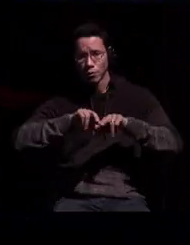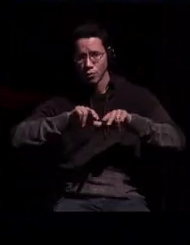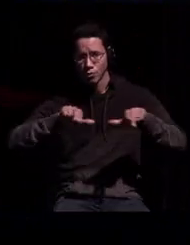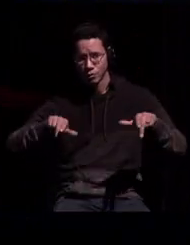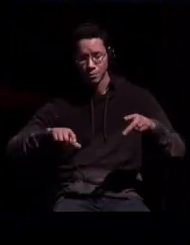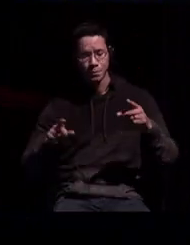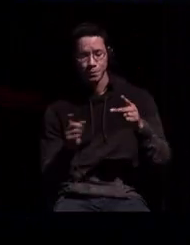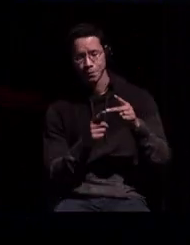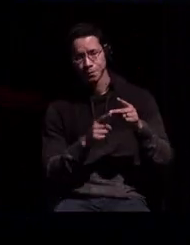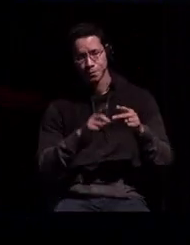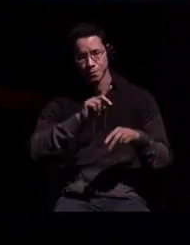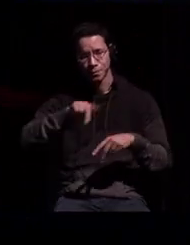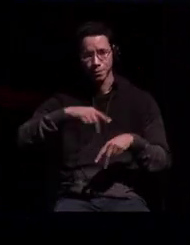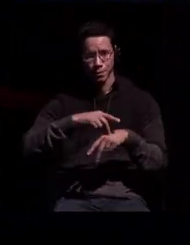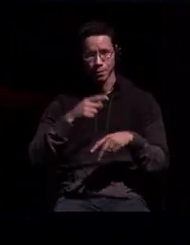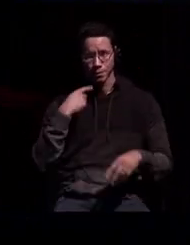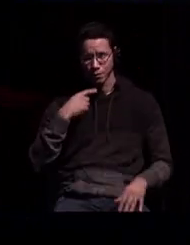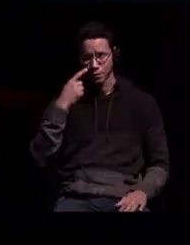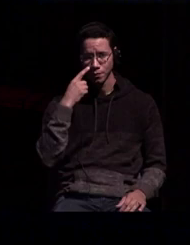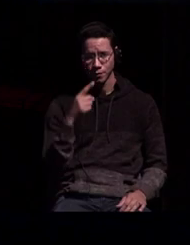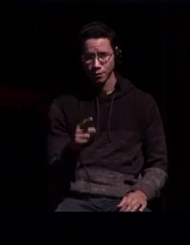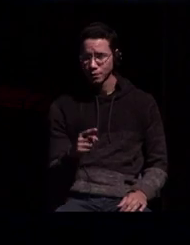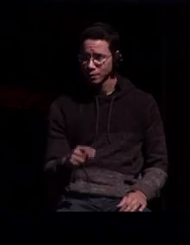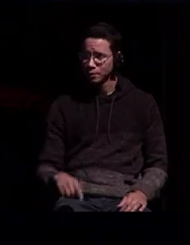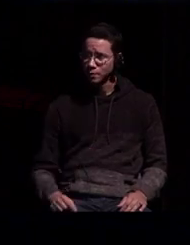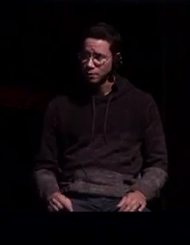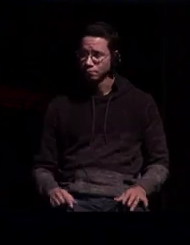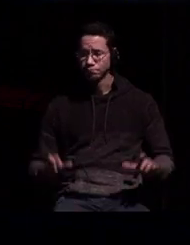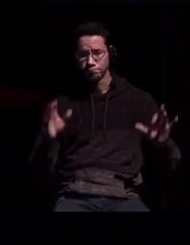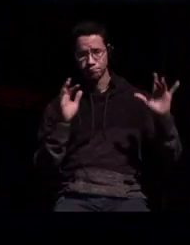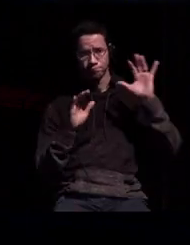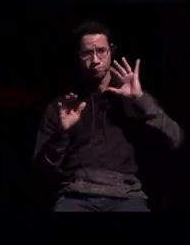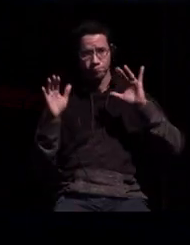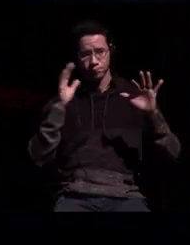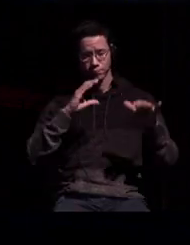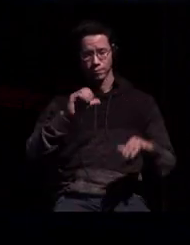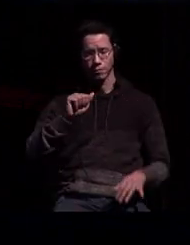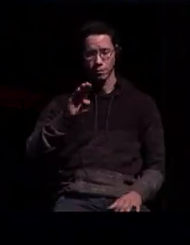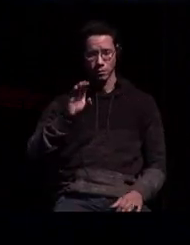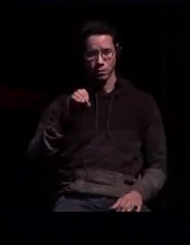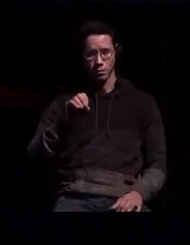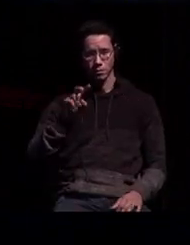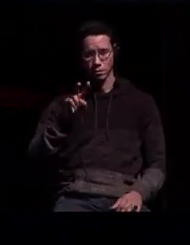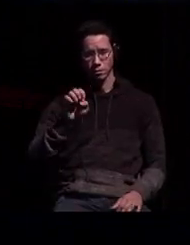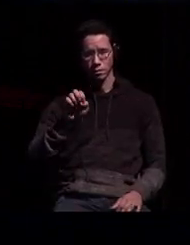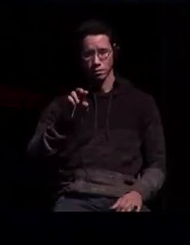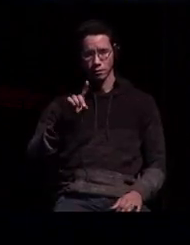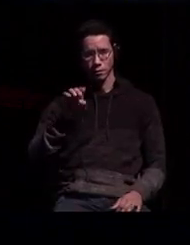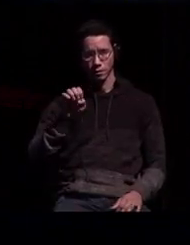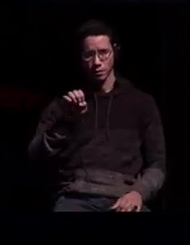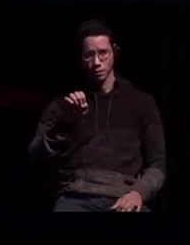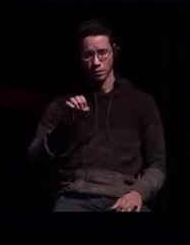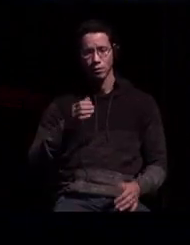where I see myself is Cabo Verde, where I’ve been working for 10 years, and in 2014, with UN Women,